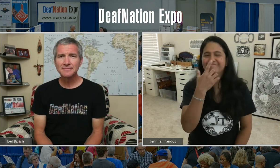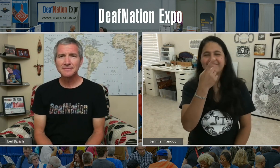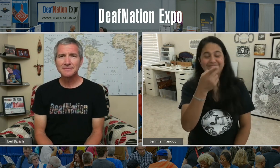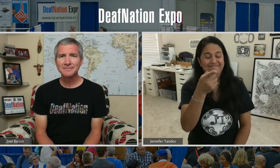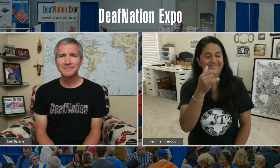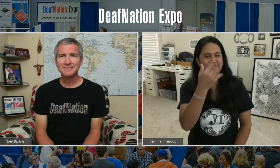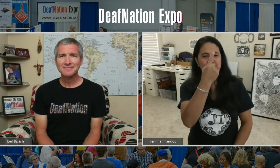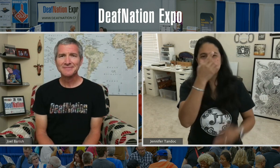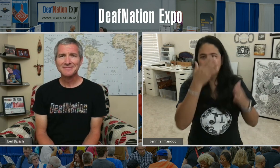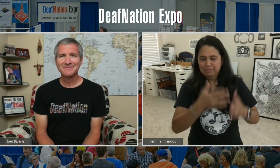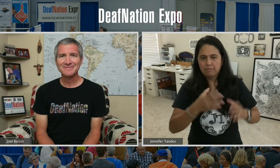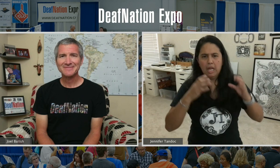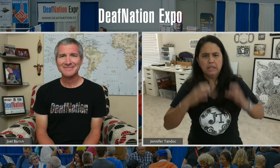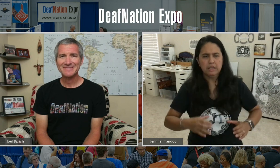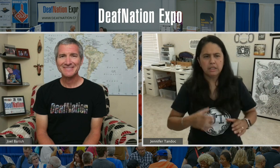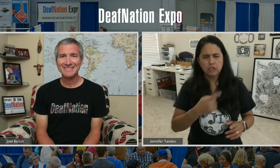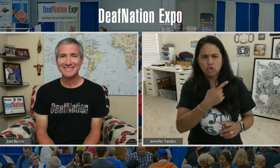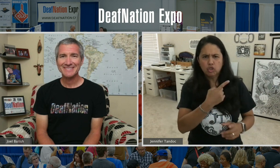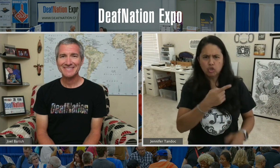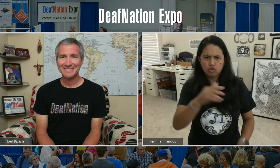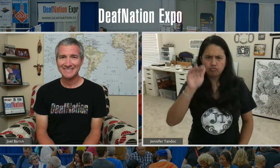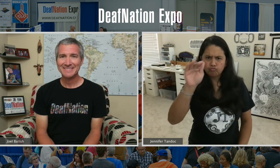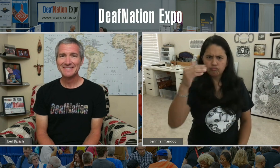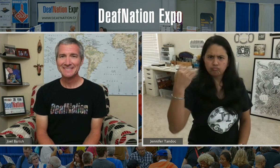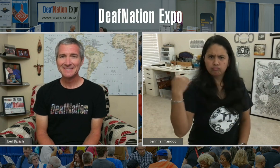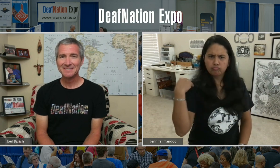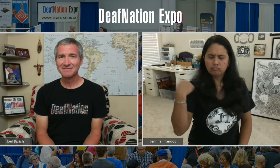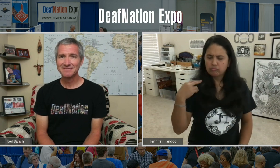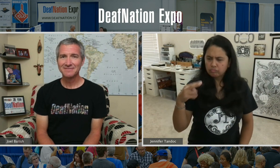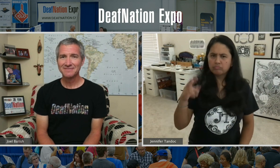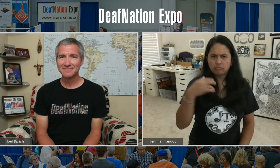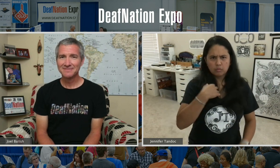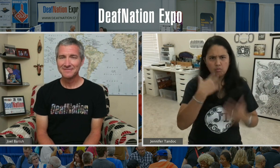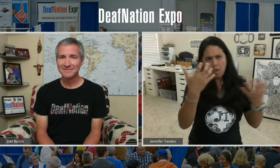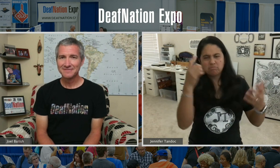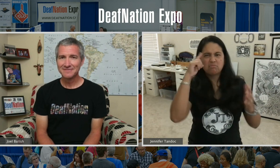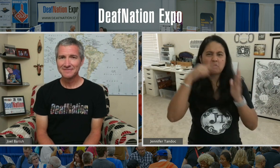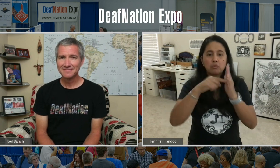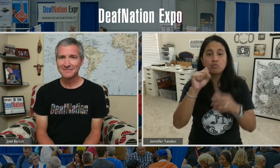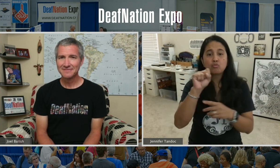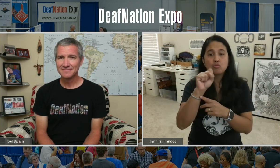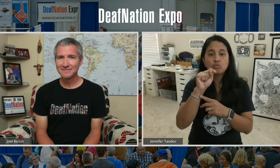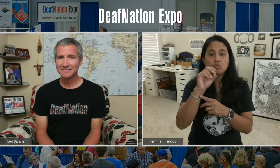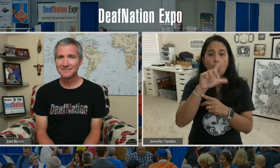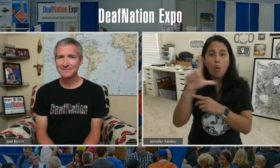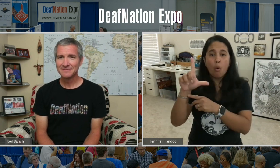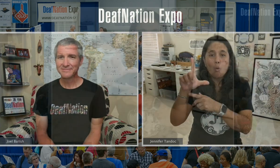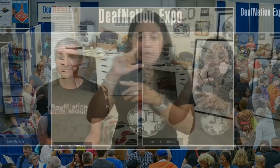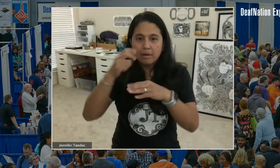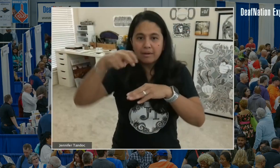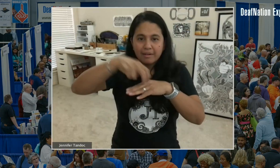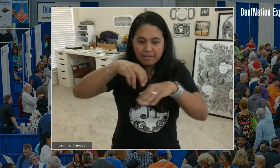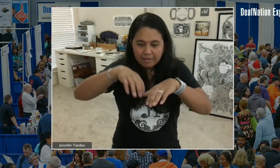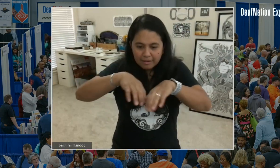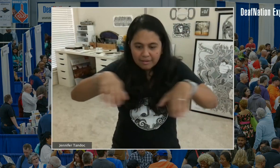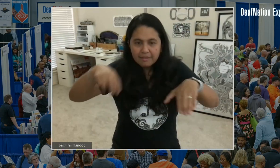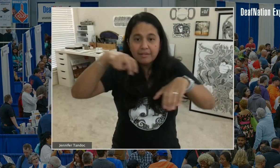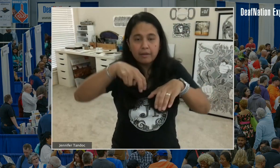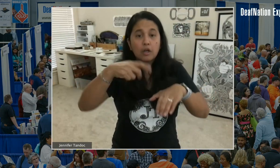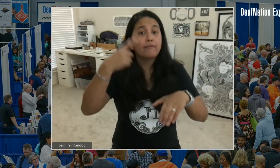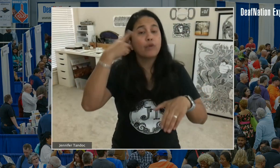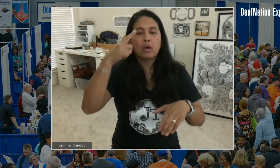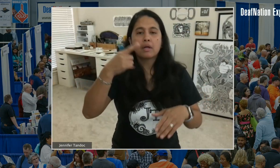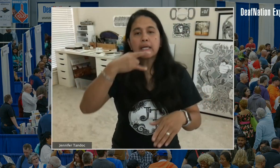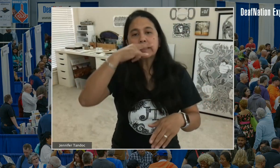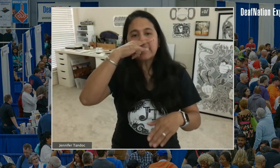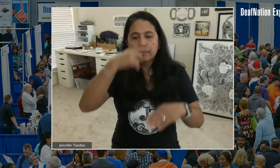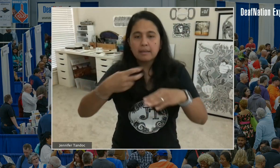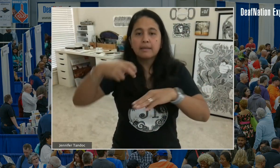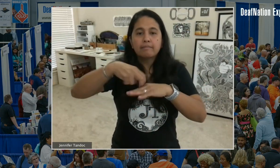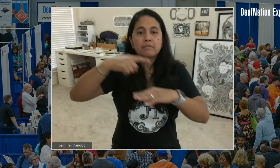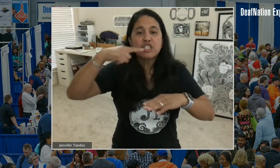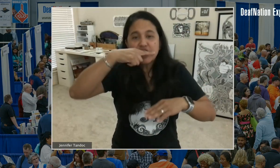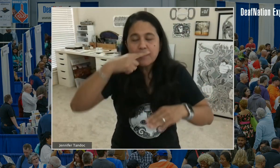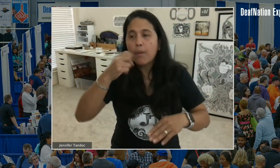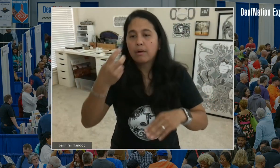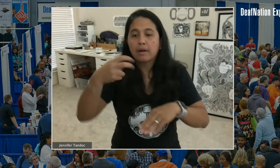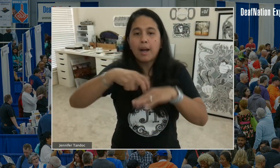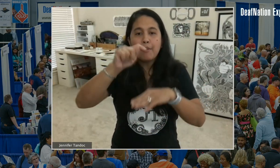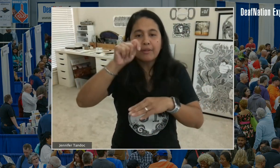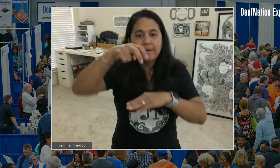One client asked me for a stool for kids to brush their teeth